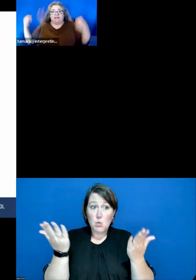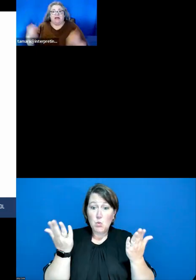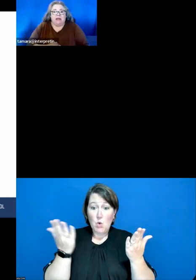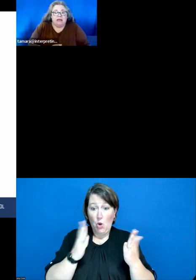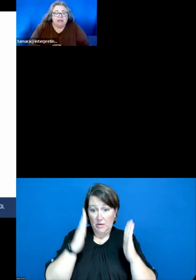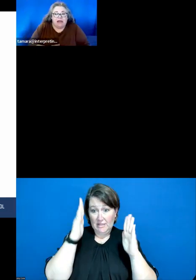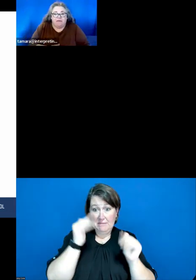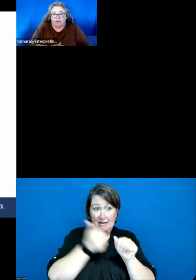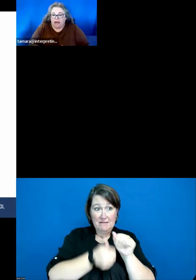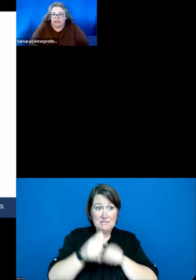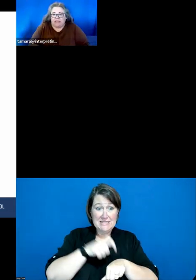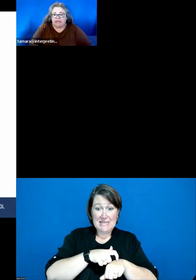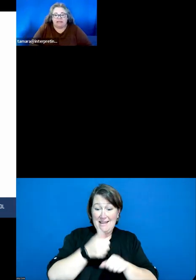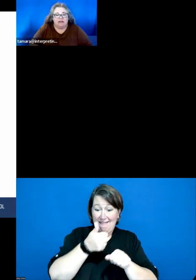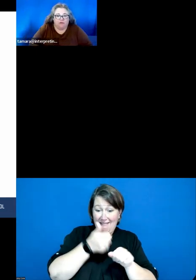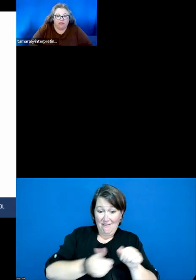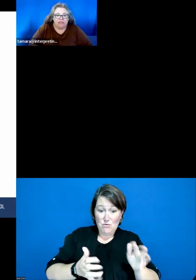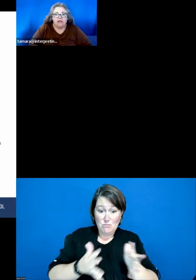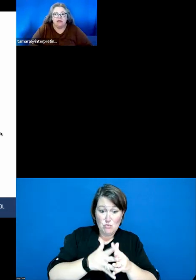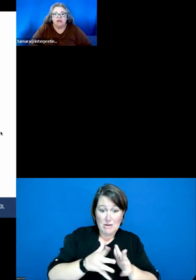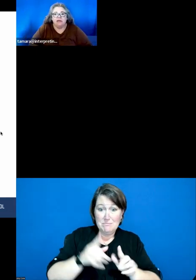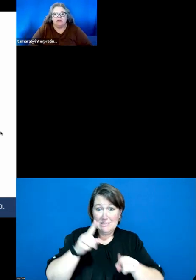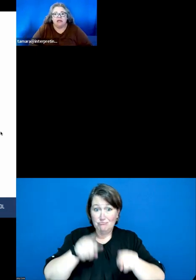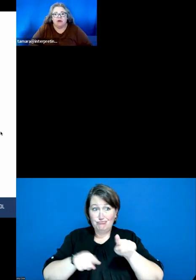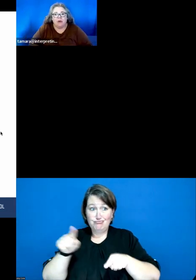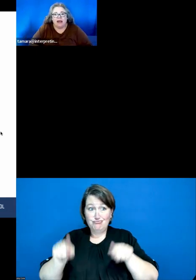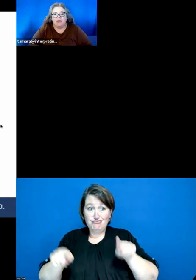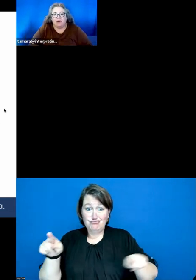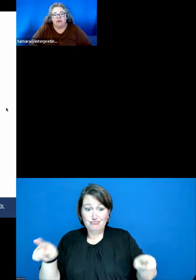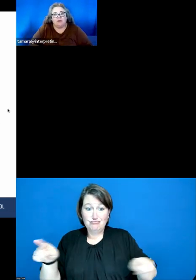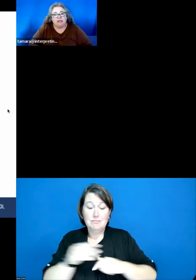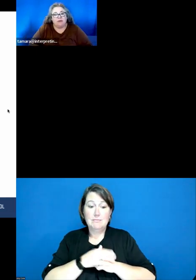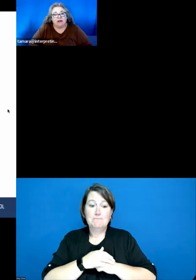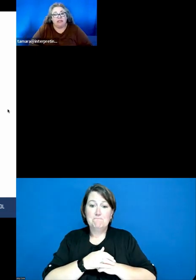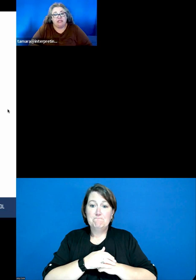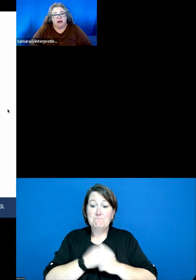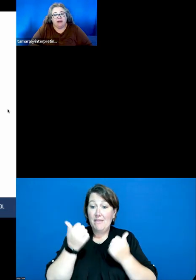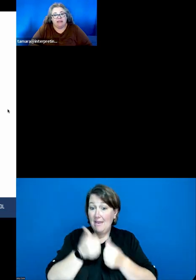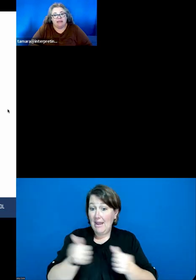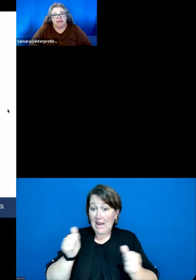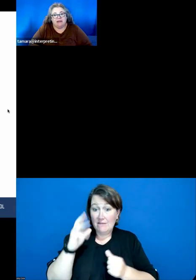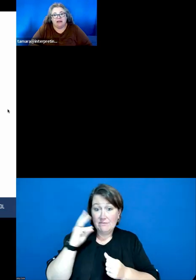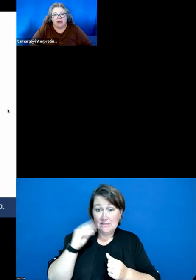every time because every pregnancy is different. So anyone who's experienced pregnancy, they're like,